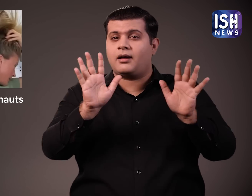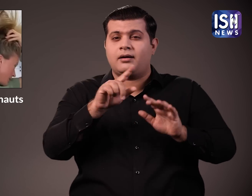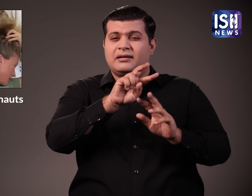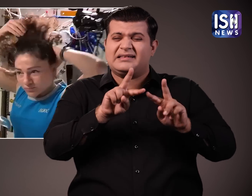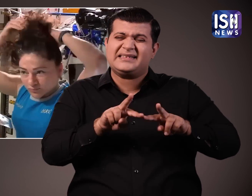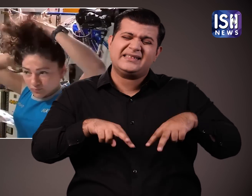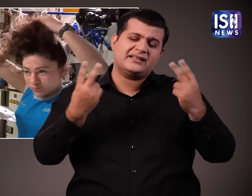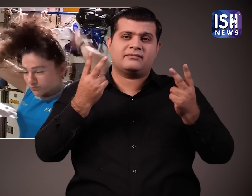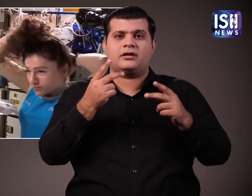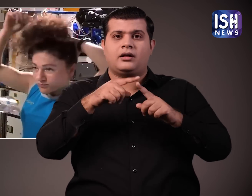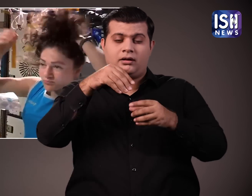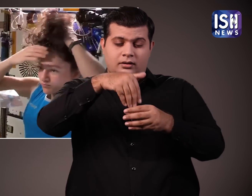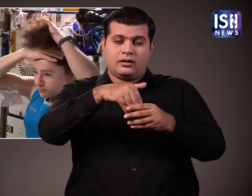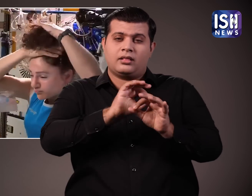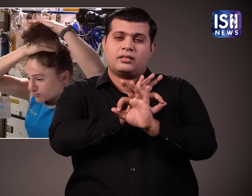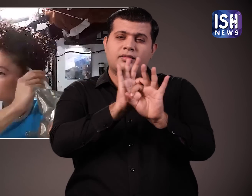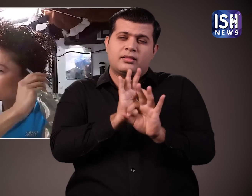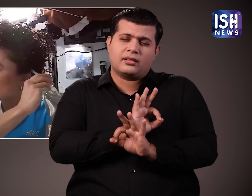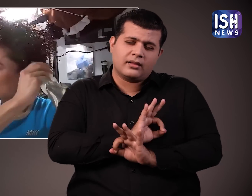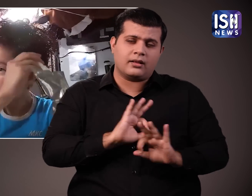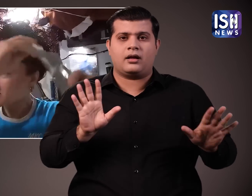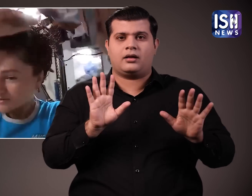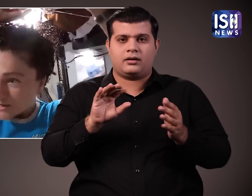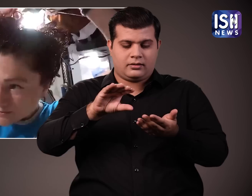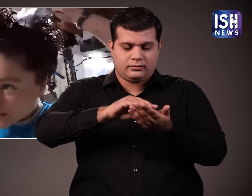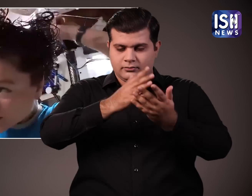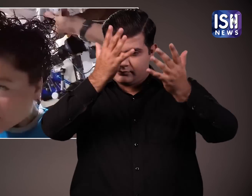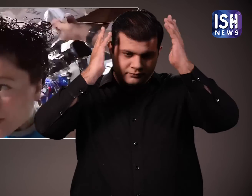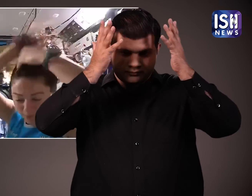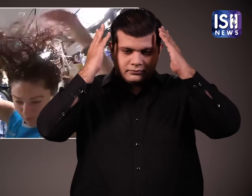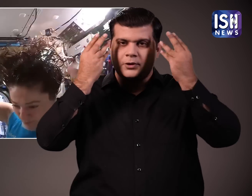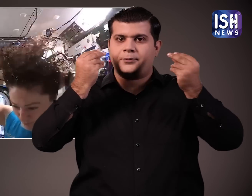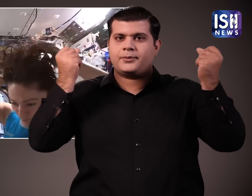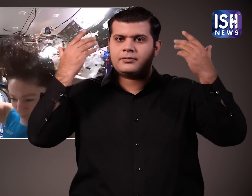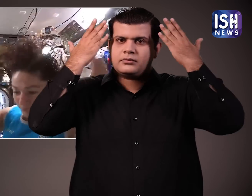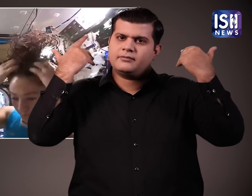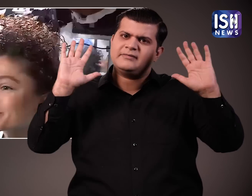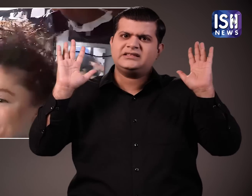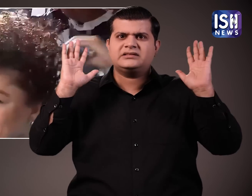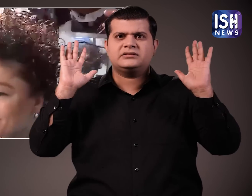No, it's different. They use specially made shampoo that doesn't require rinsing.